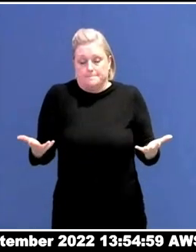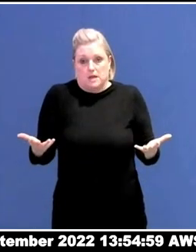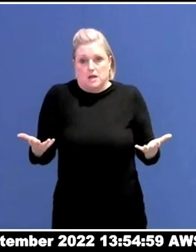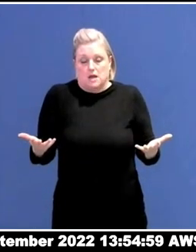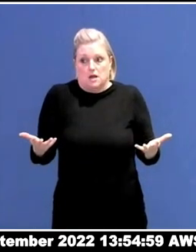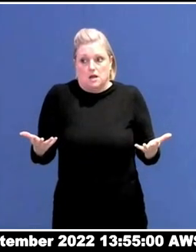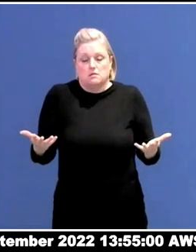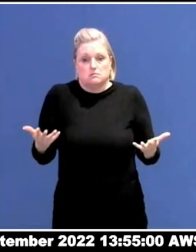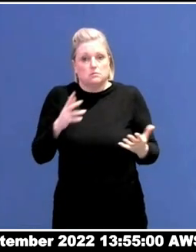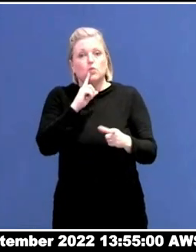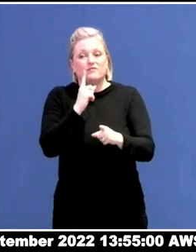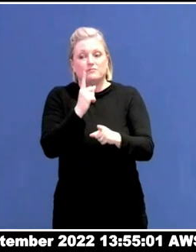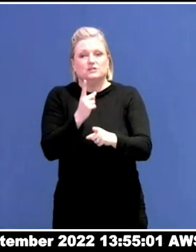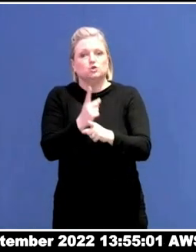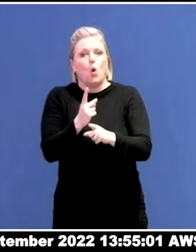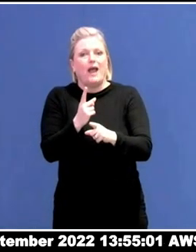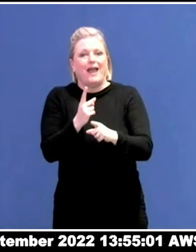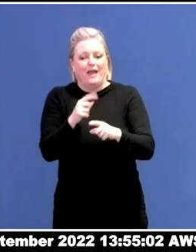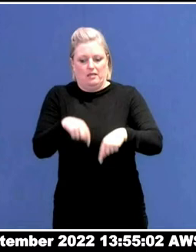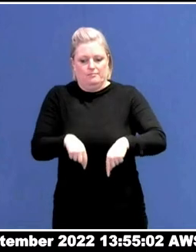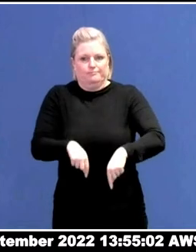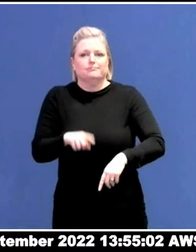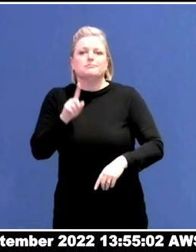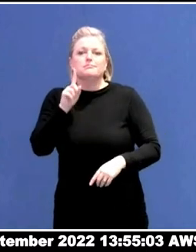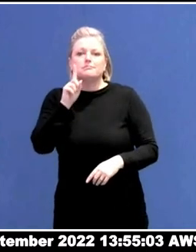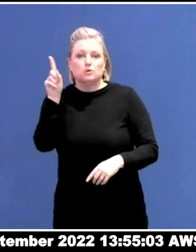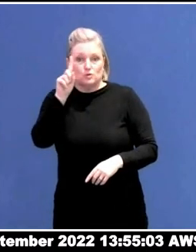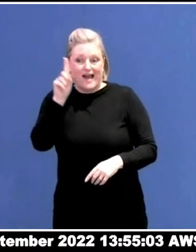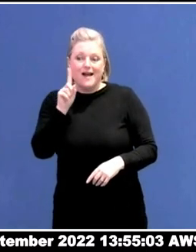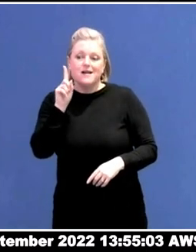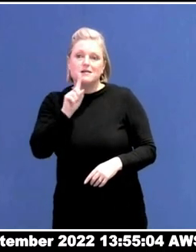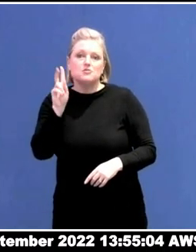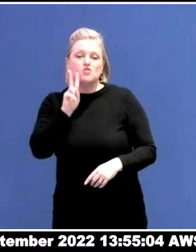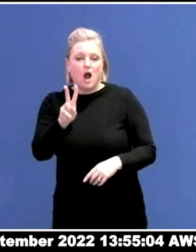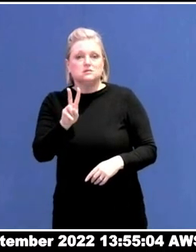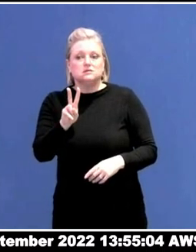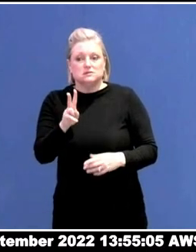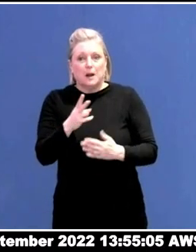been talking about at this hearing will be people who are either on the NDIS or are